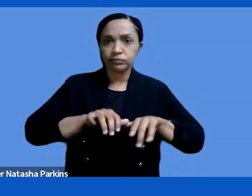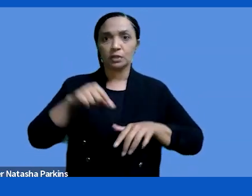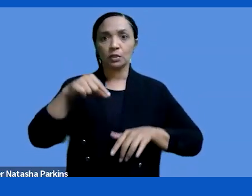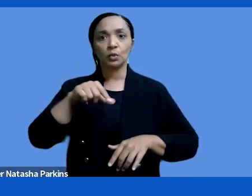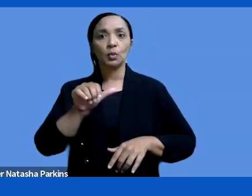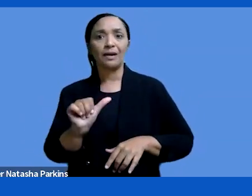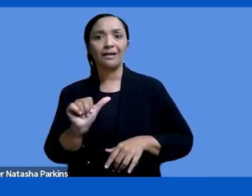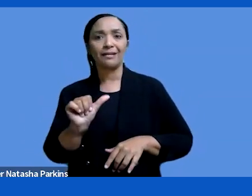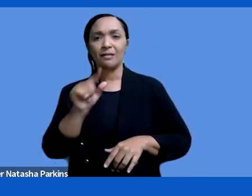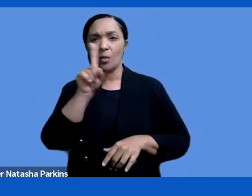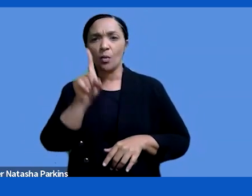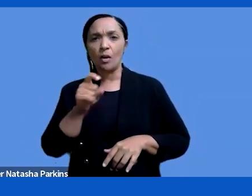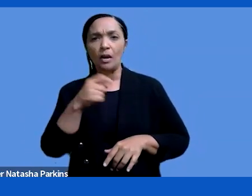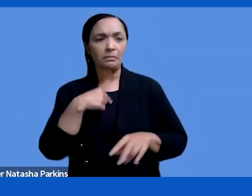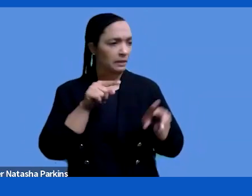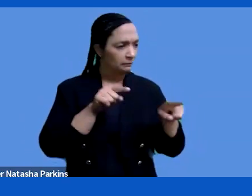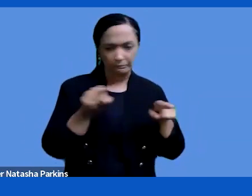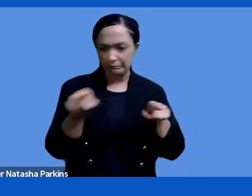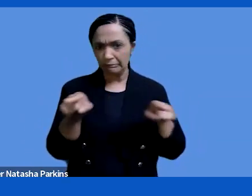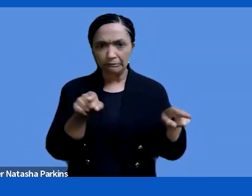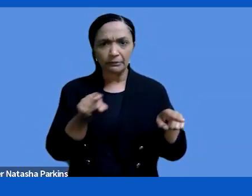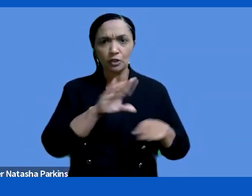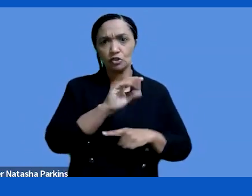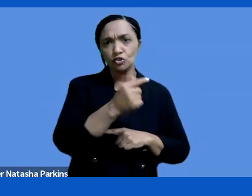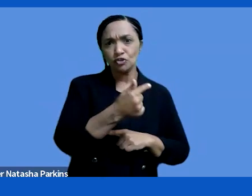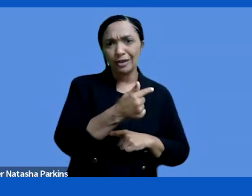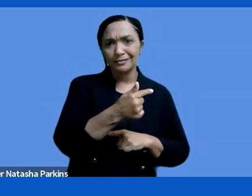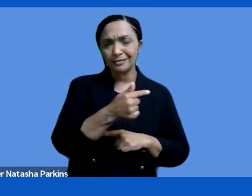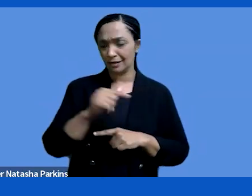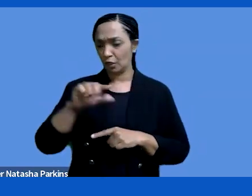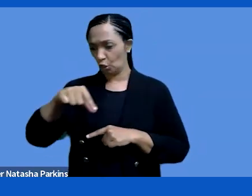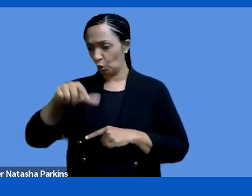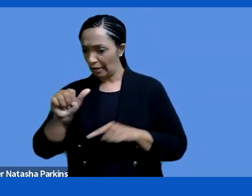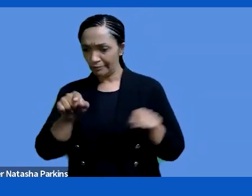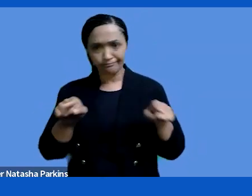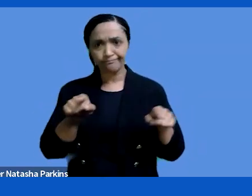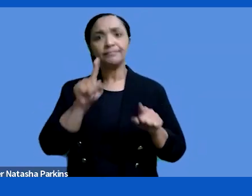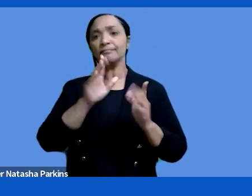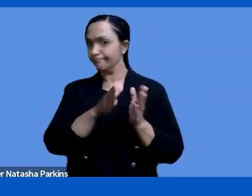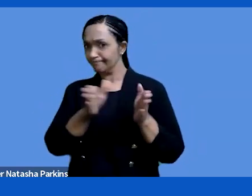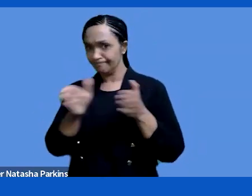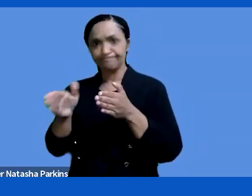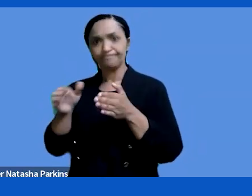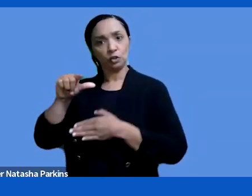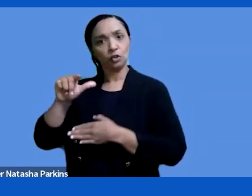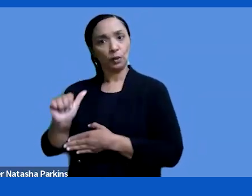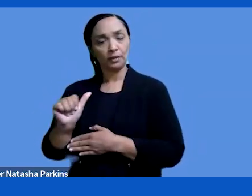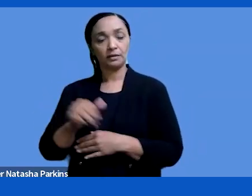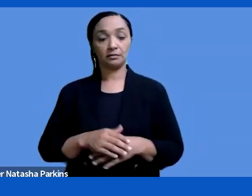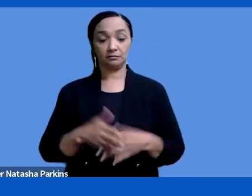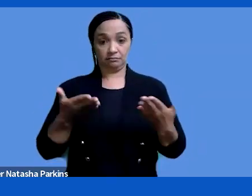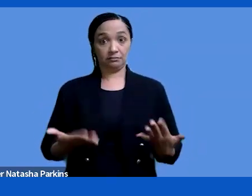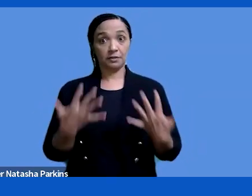look in two places. Please use the Q&A function. In the room, if you would like to ask a question,